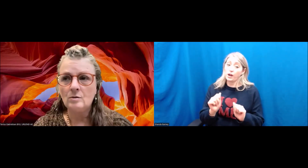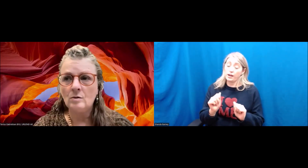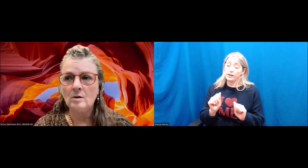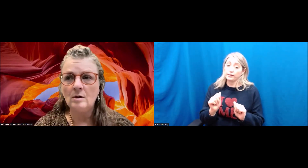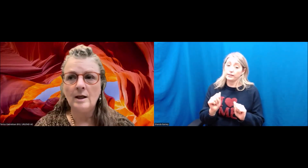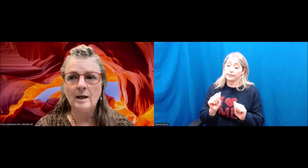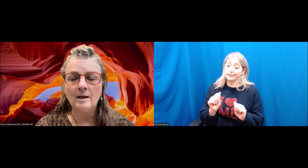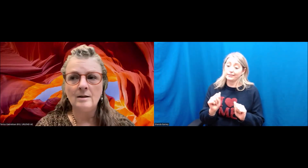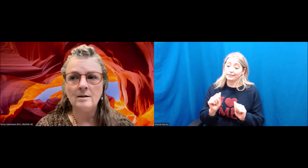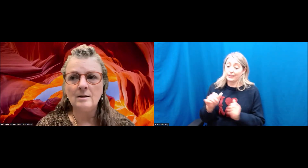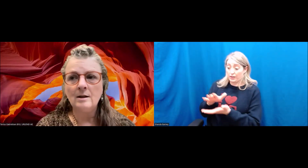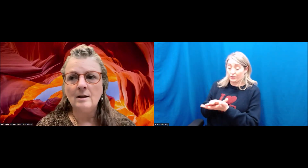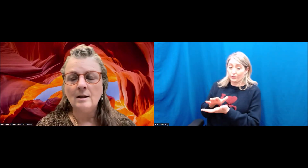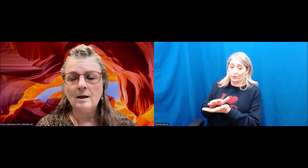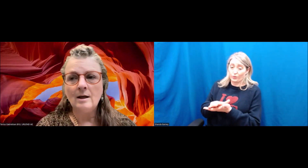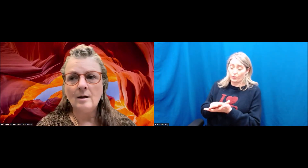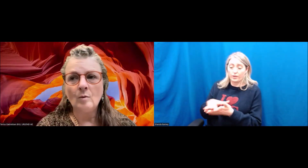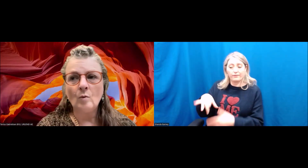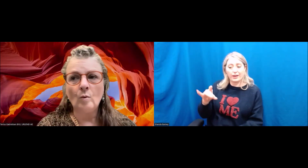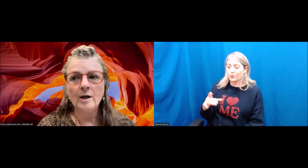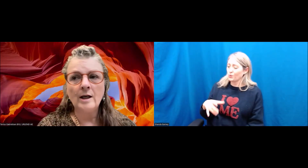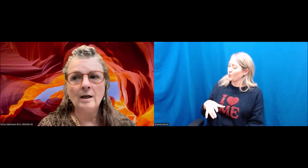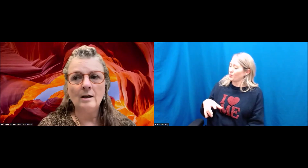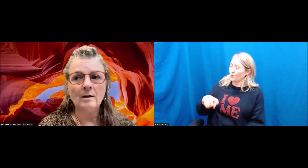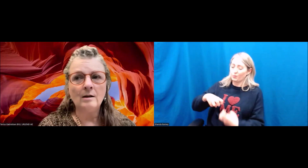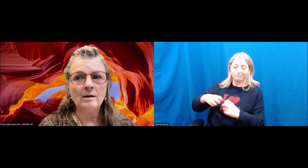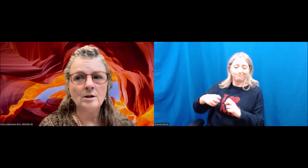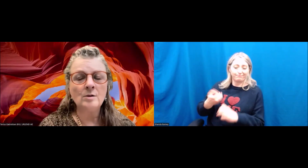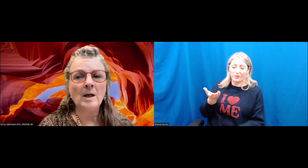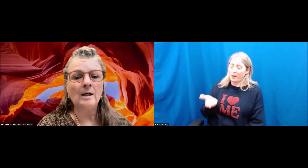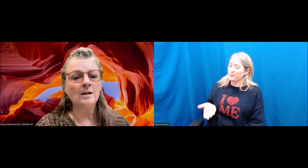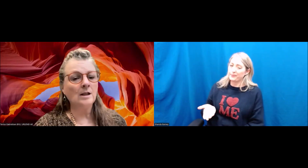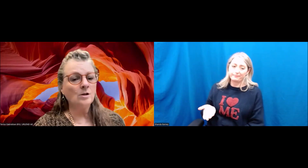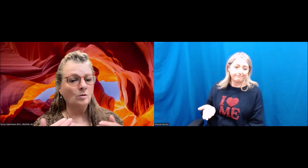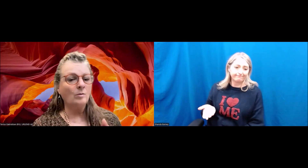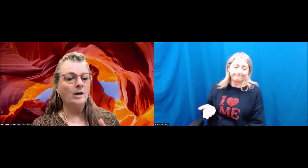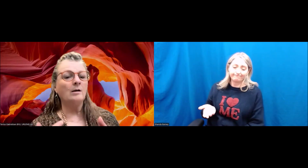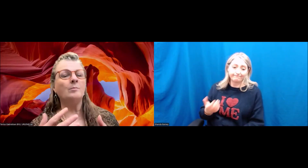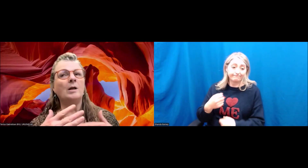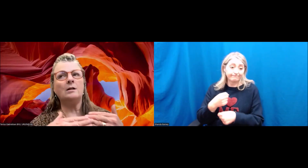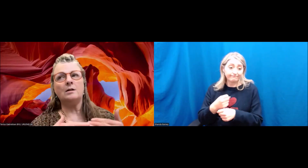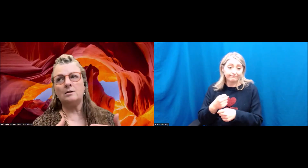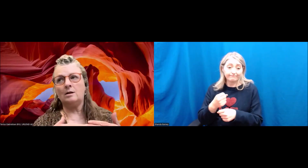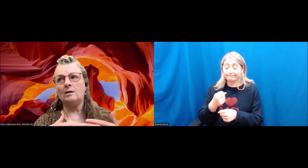school and working, just making the teacher aware, making the